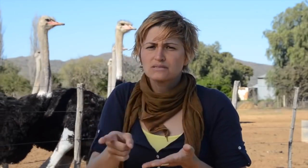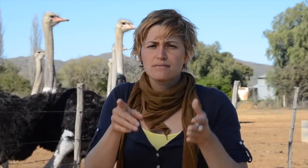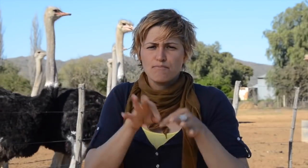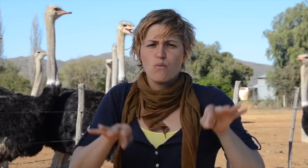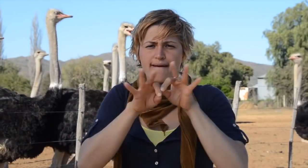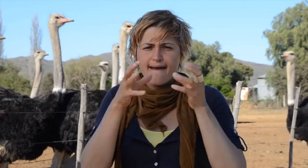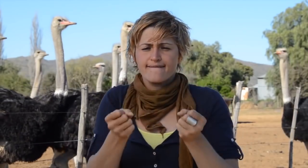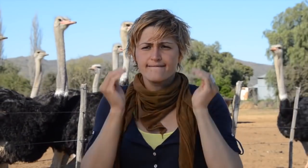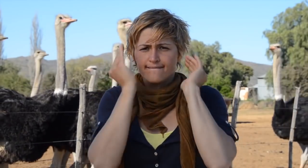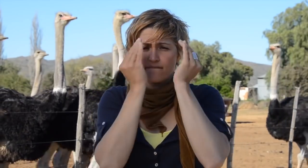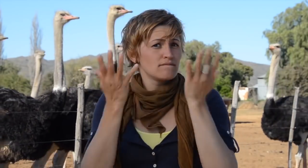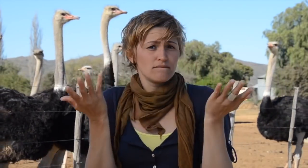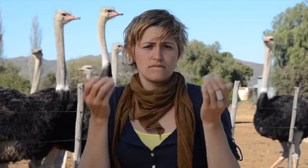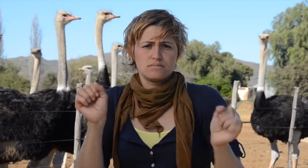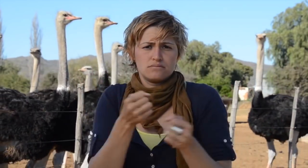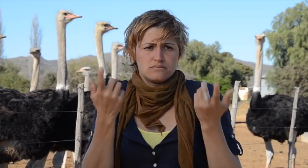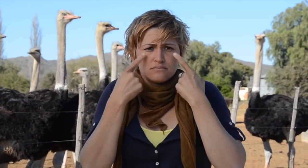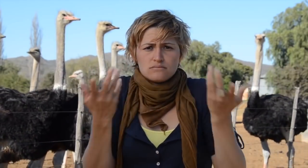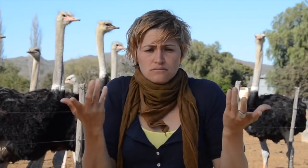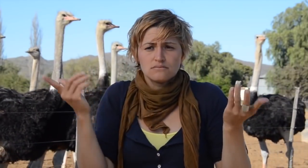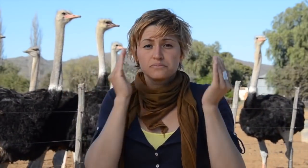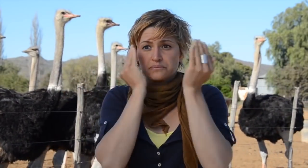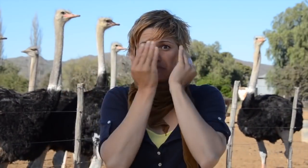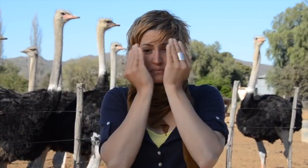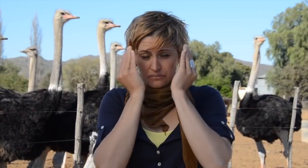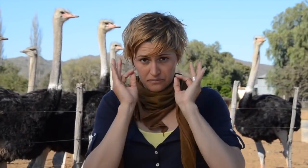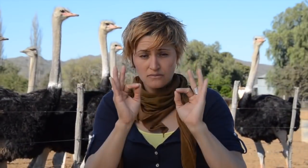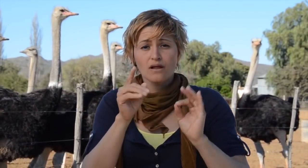would be impossible to see.